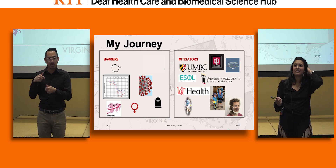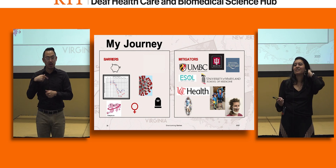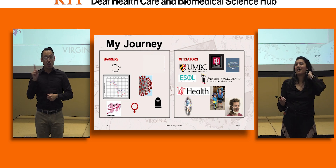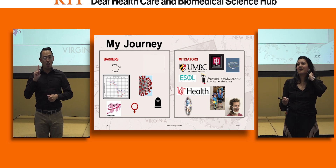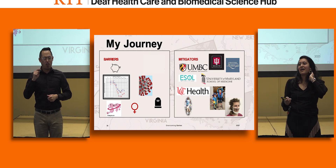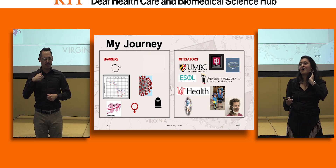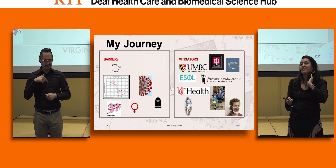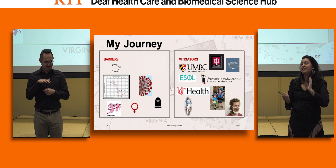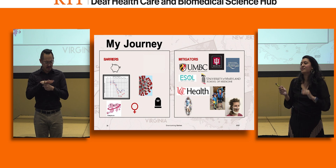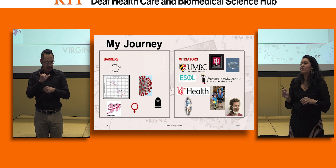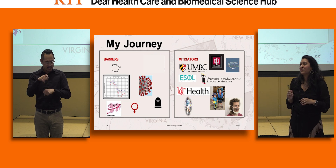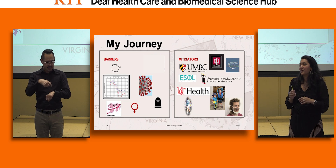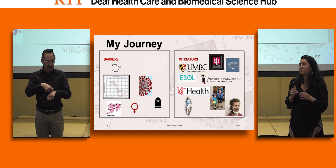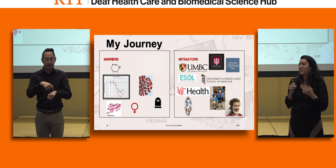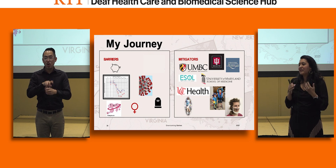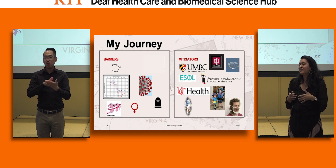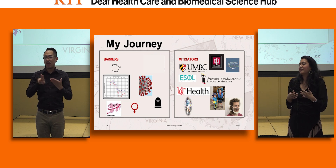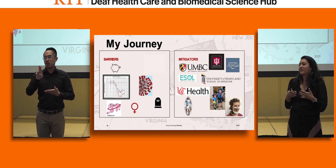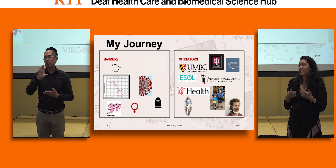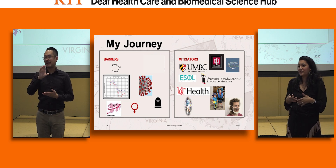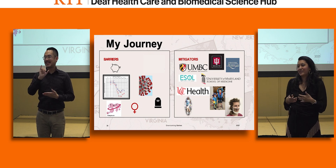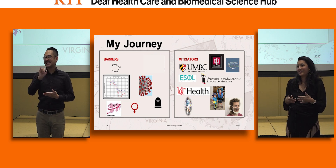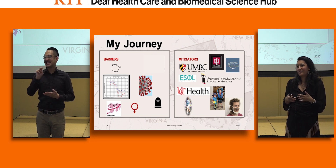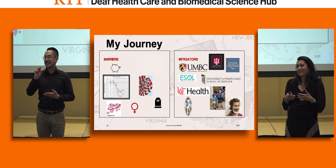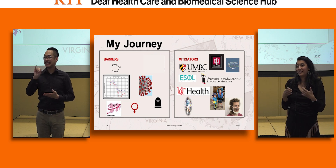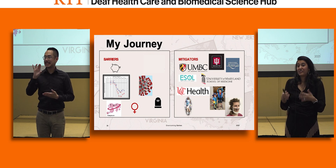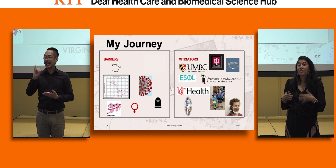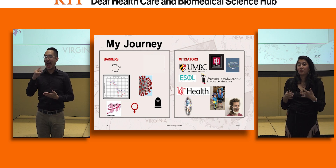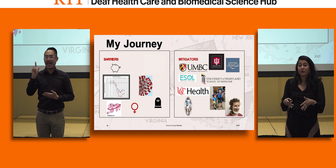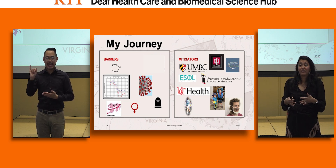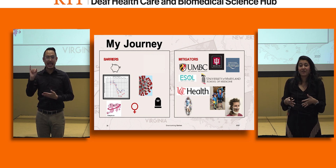and I had some amazing advocates in that program.